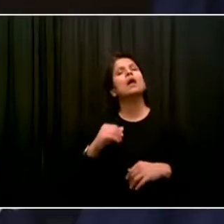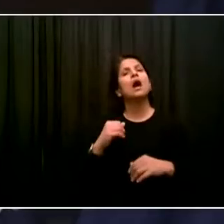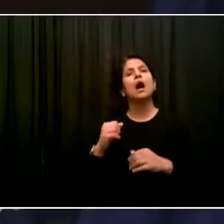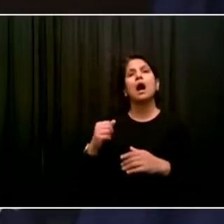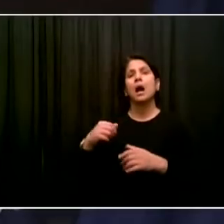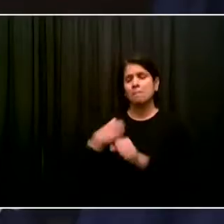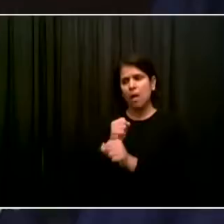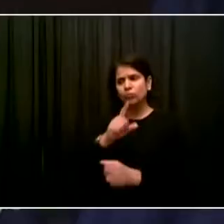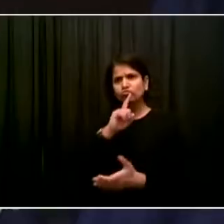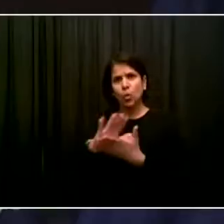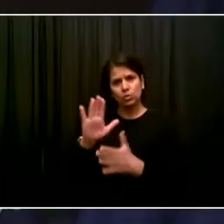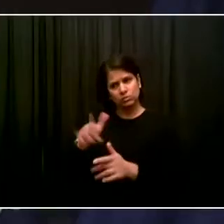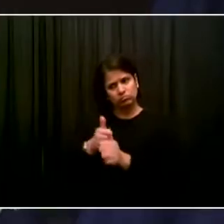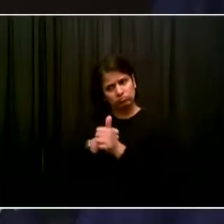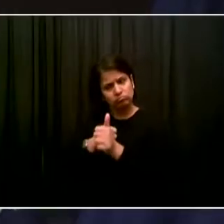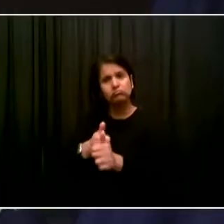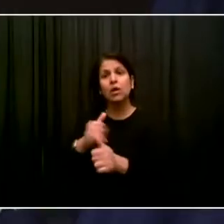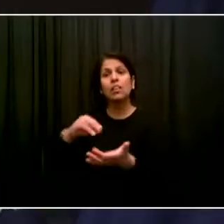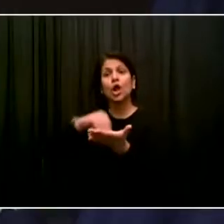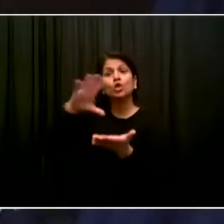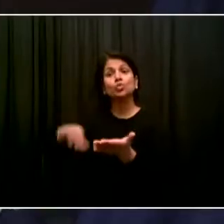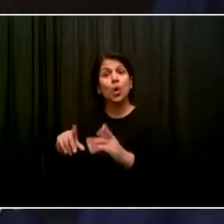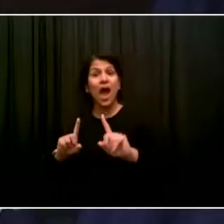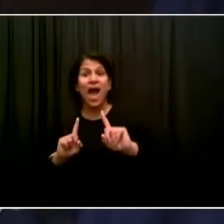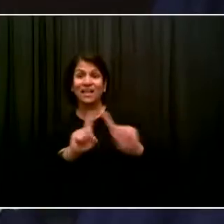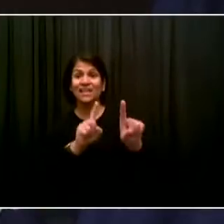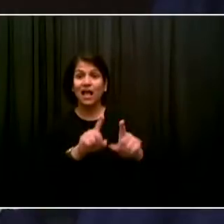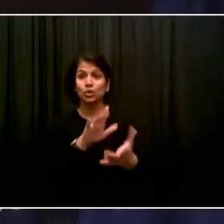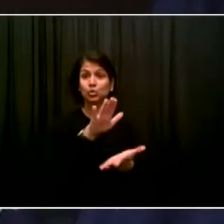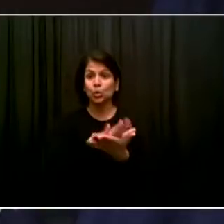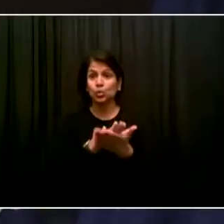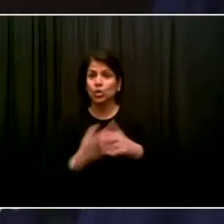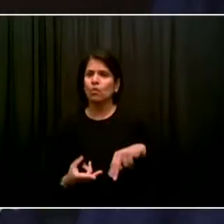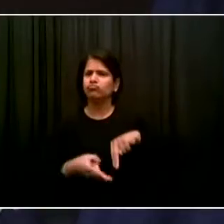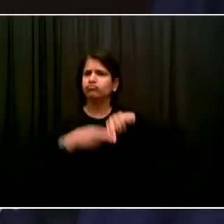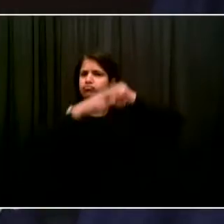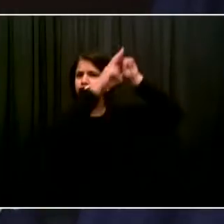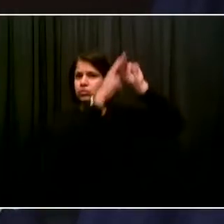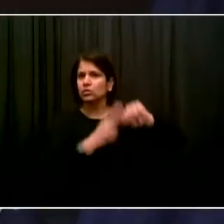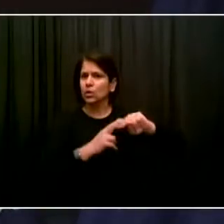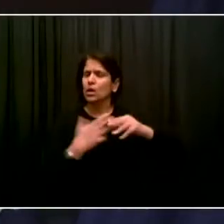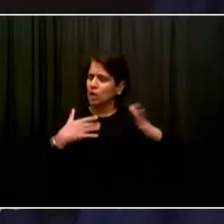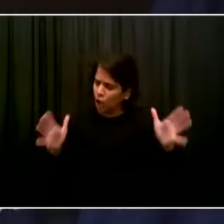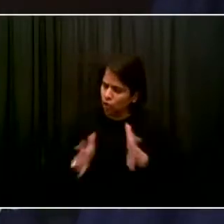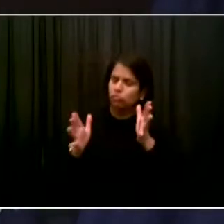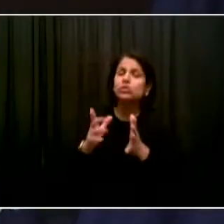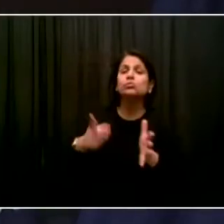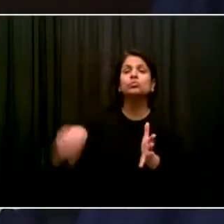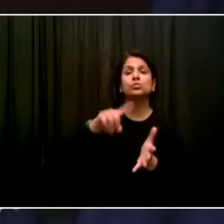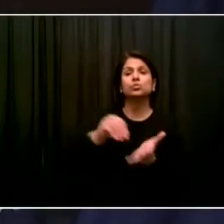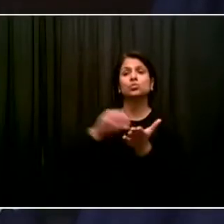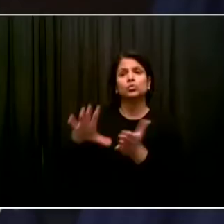THE OPPORTUNITY TO DO THIS ASYNCHRONOUS LEARNING AND TO